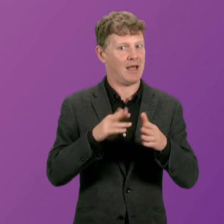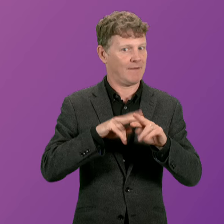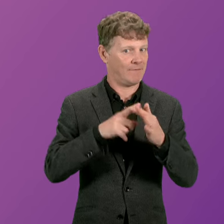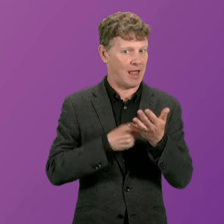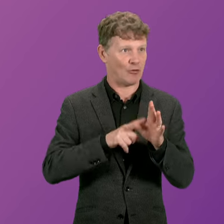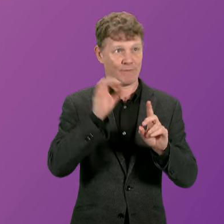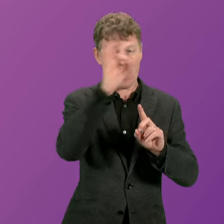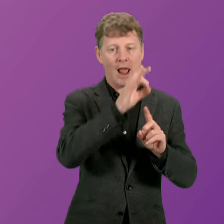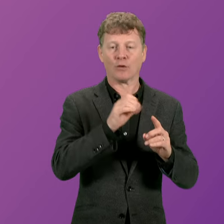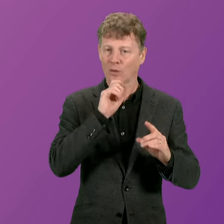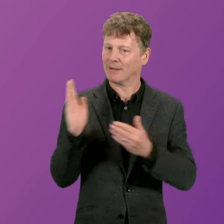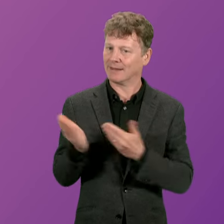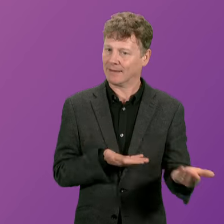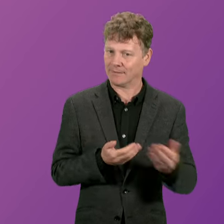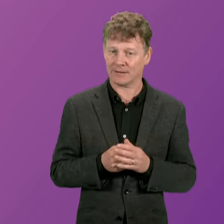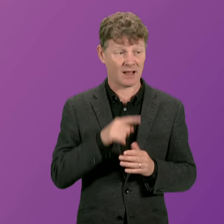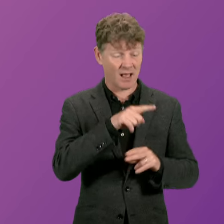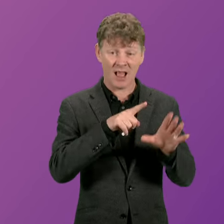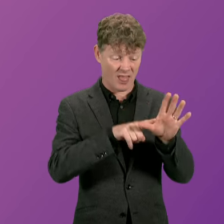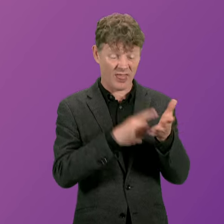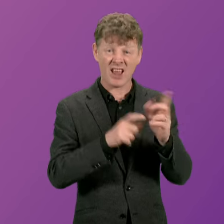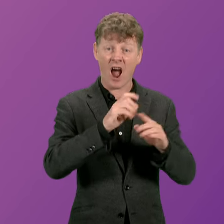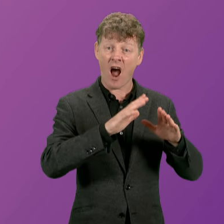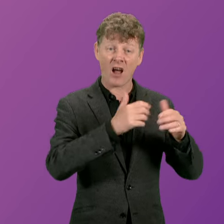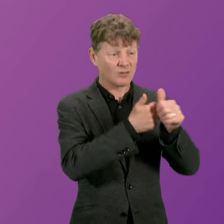We want to see the yard prosper, be competitive and continue the proud